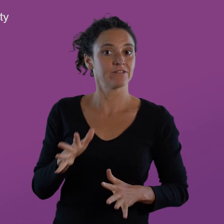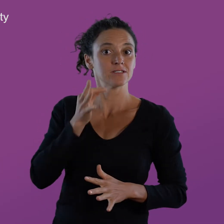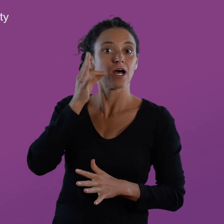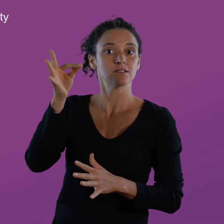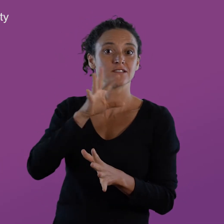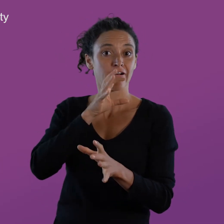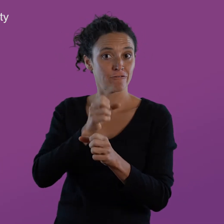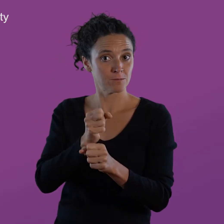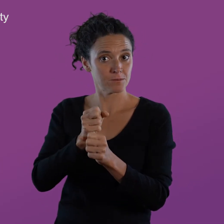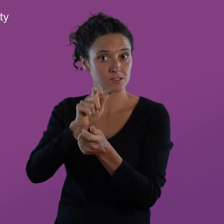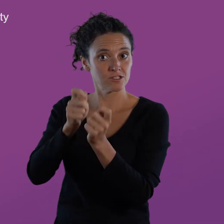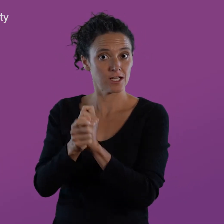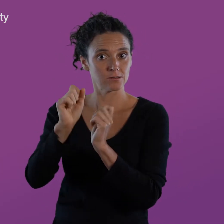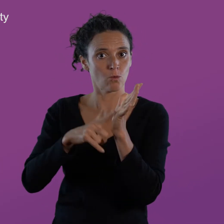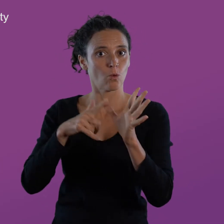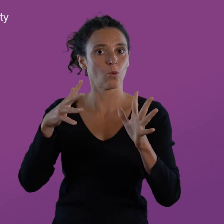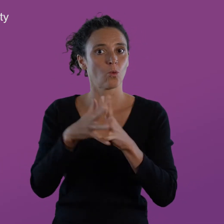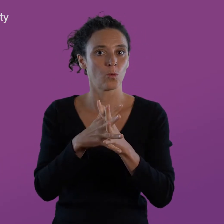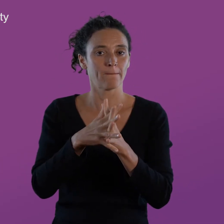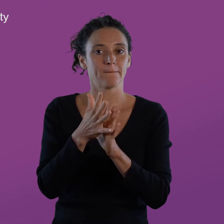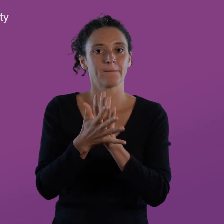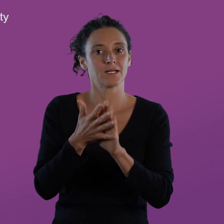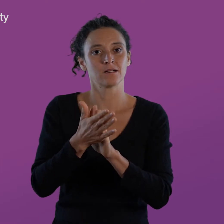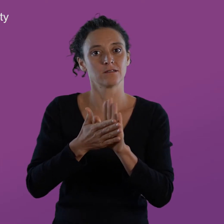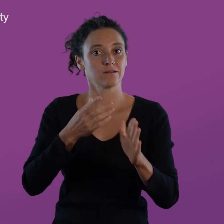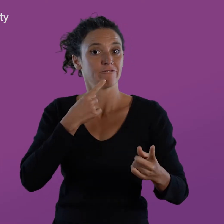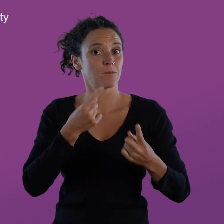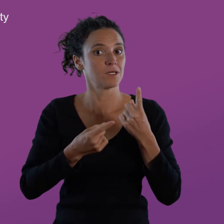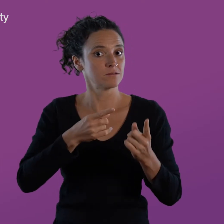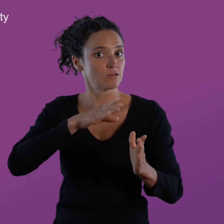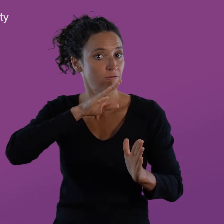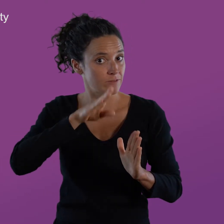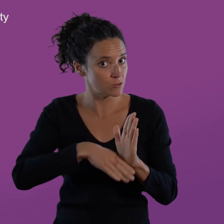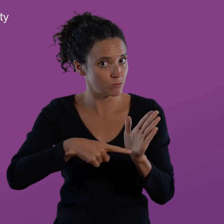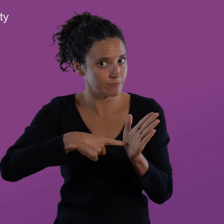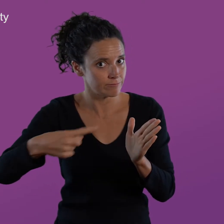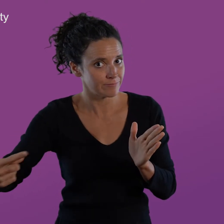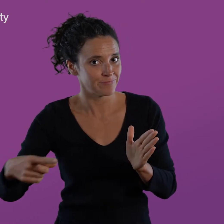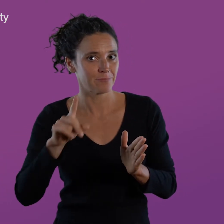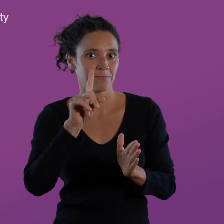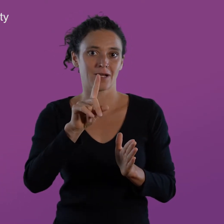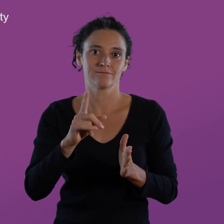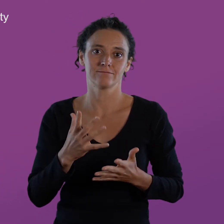However, the Royal Commission intends to ask the government - to amend the law so that your information is protected indefinitely, even after the Royal Commission ends.